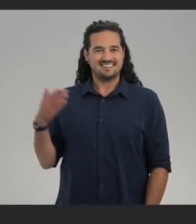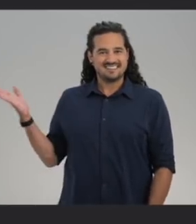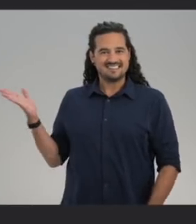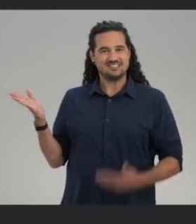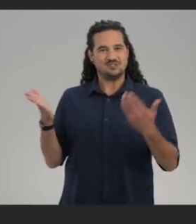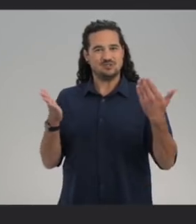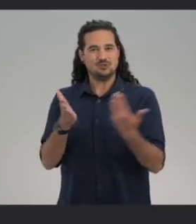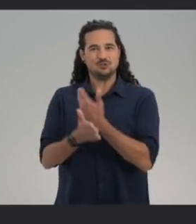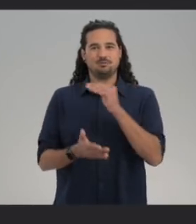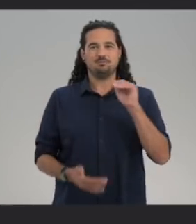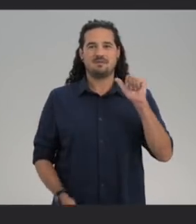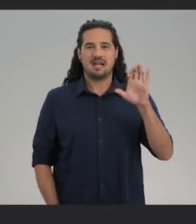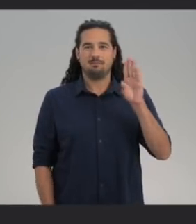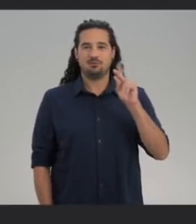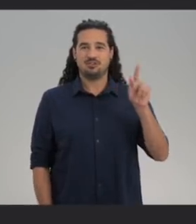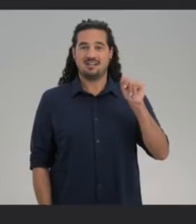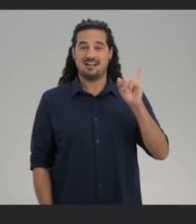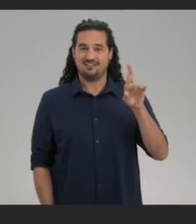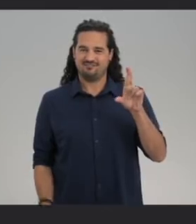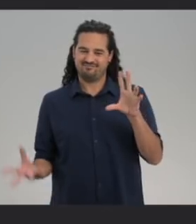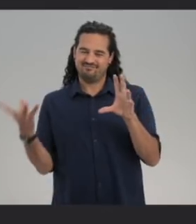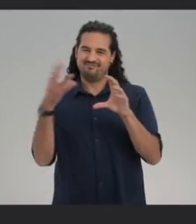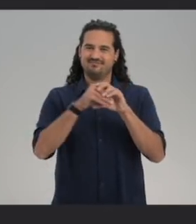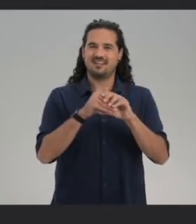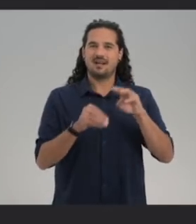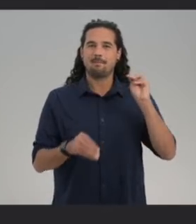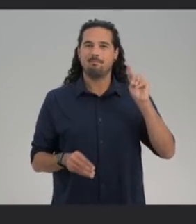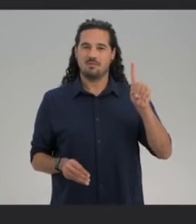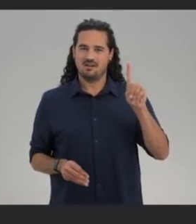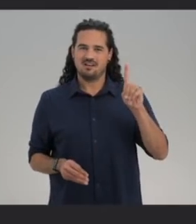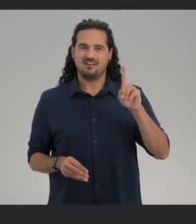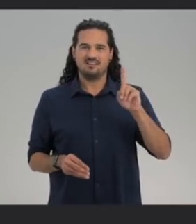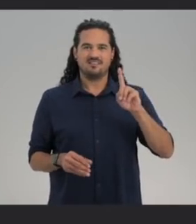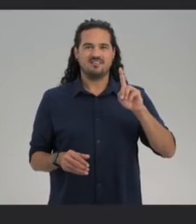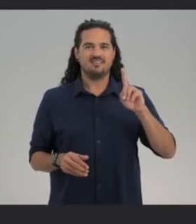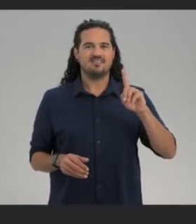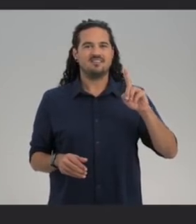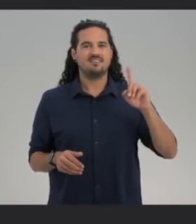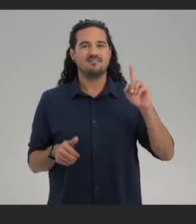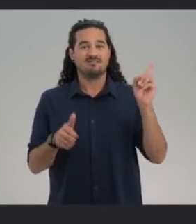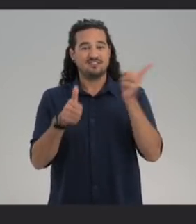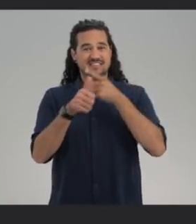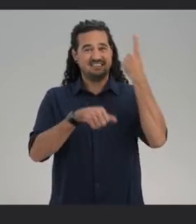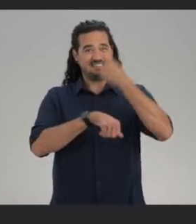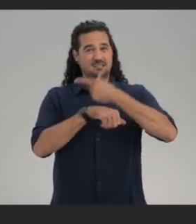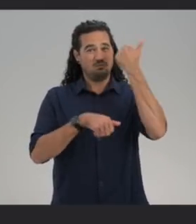This is the new MacBook Air with M1. The day the first MacBook Air was pulled out of that manila envelope,